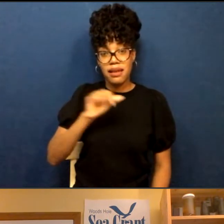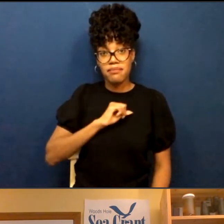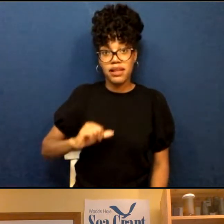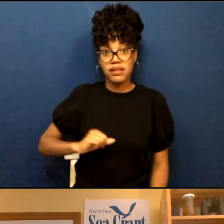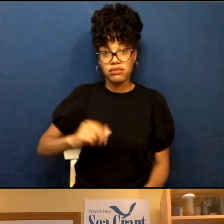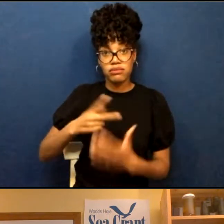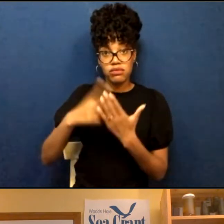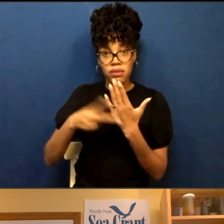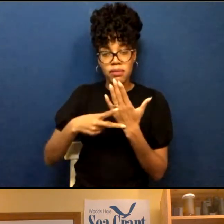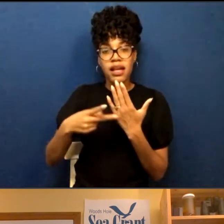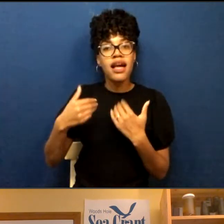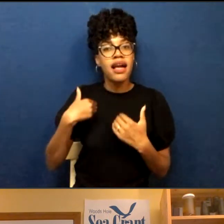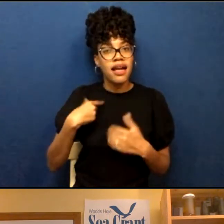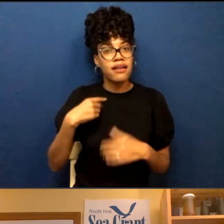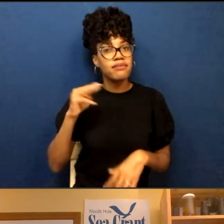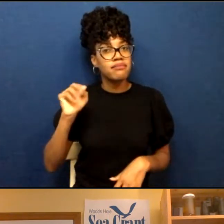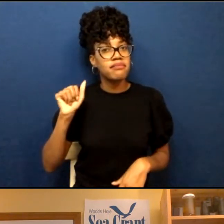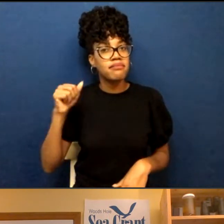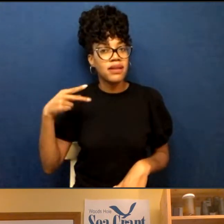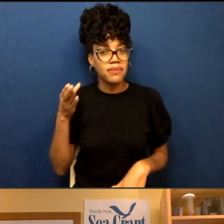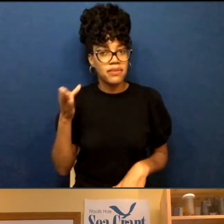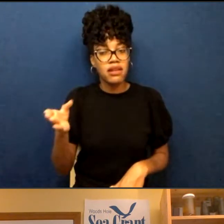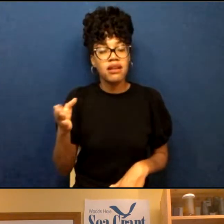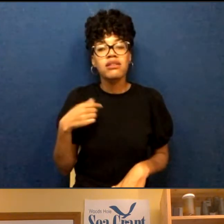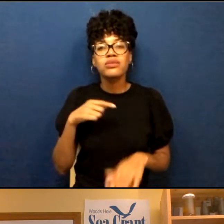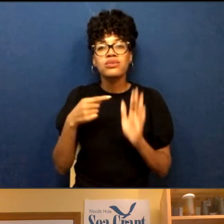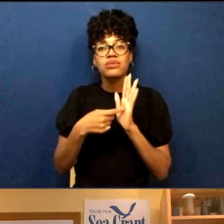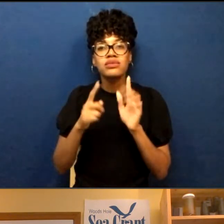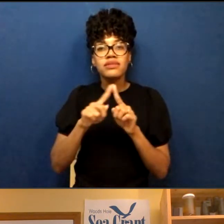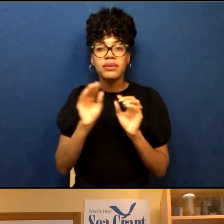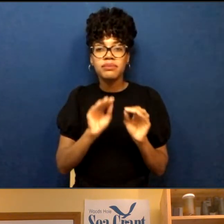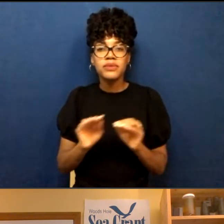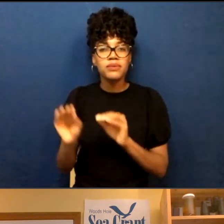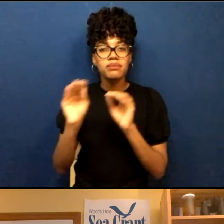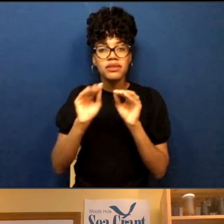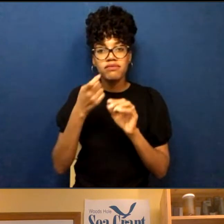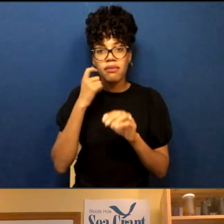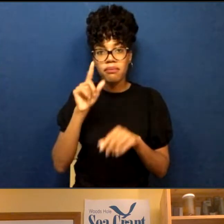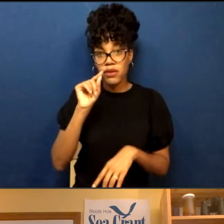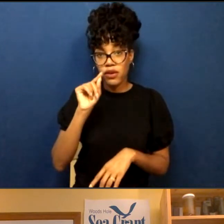different movements of these birds. And I know that when we did this particular study